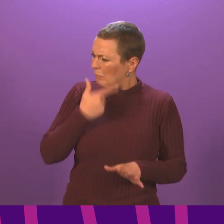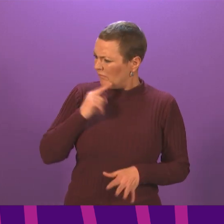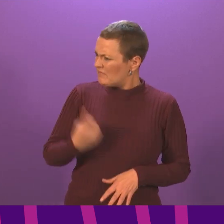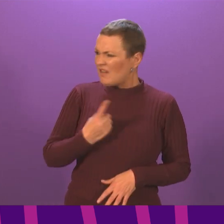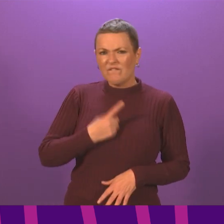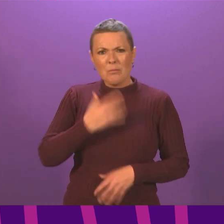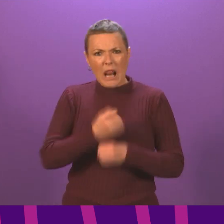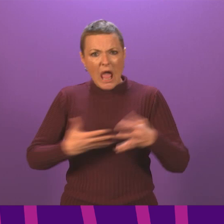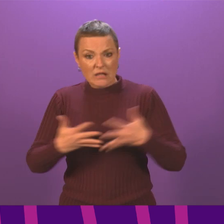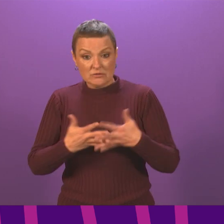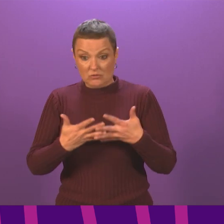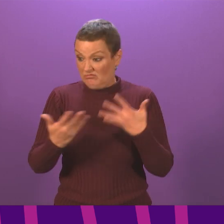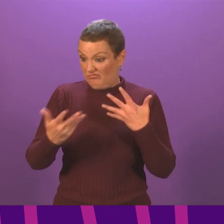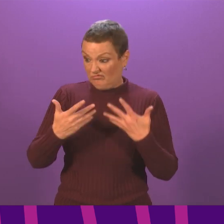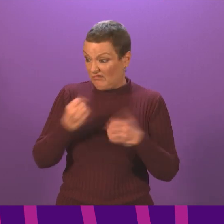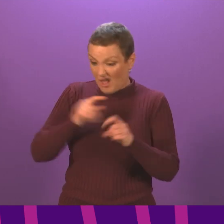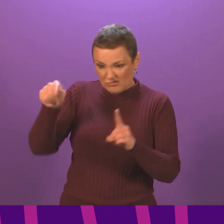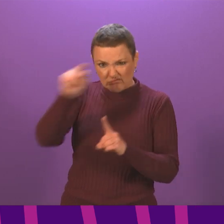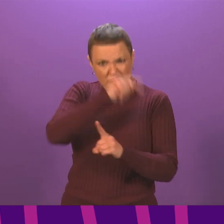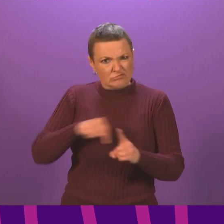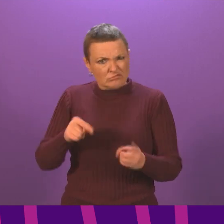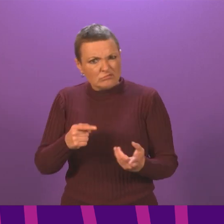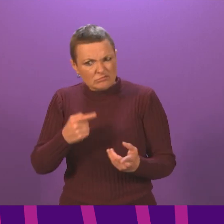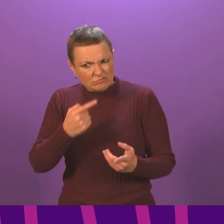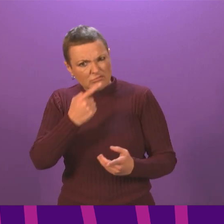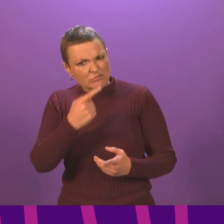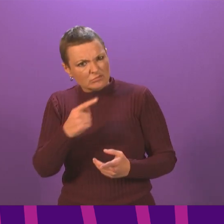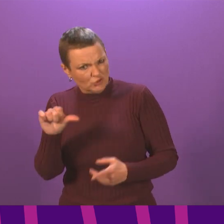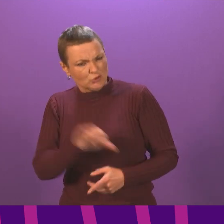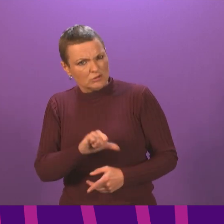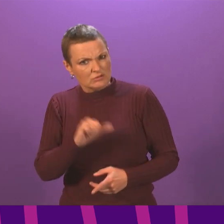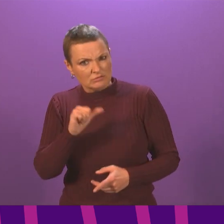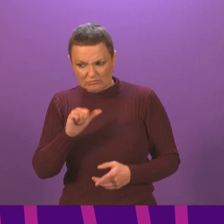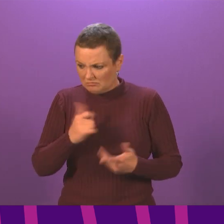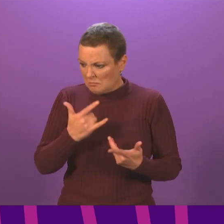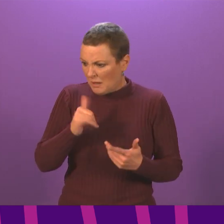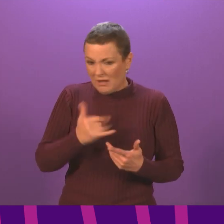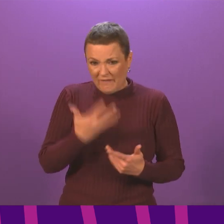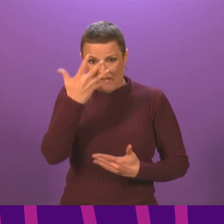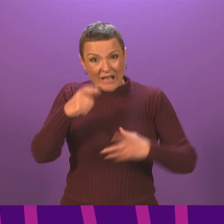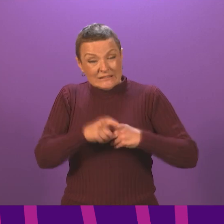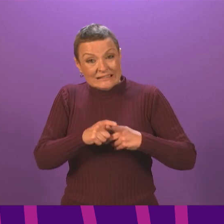Why can people from Glasgow city—and wider Glasgow—not get a test, particularly after